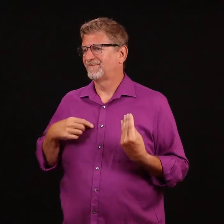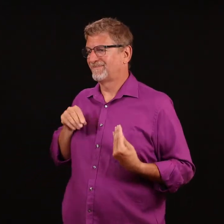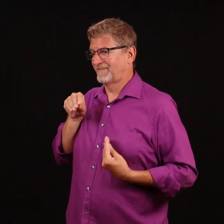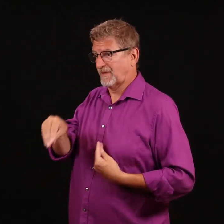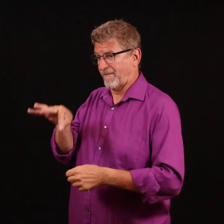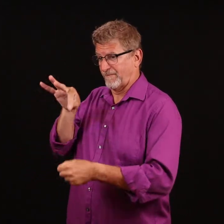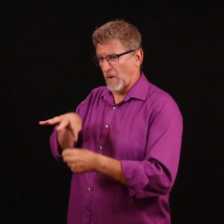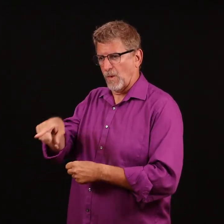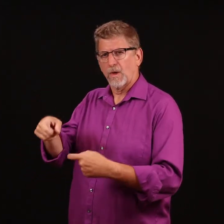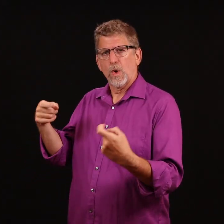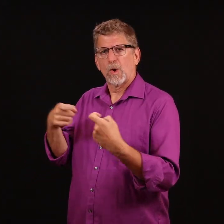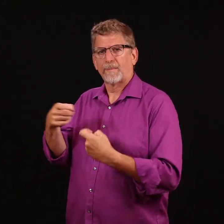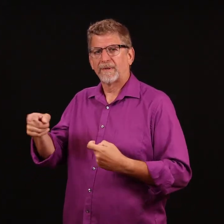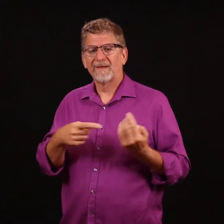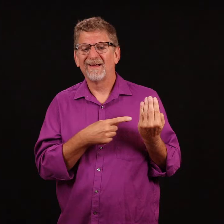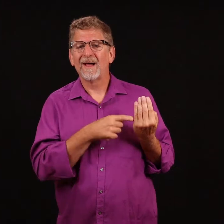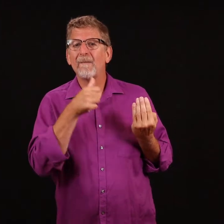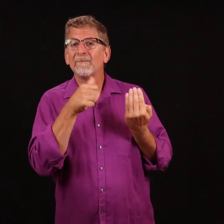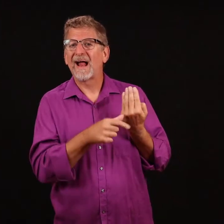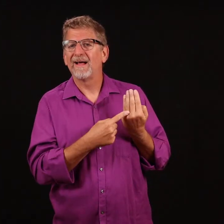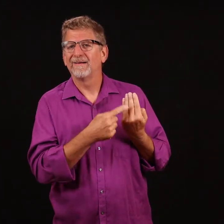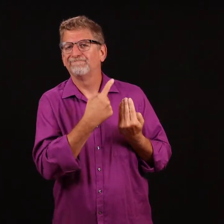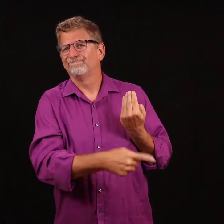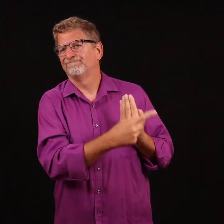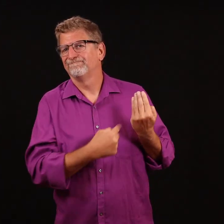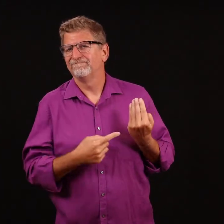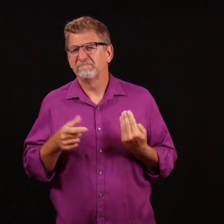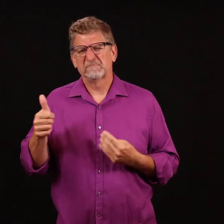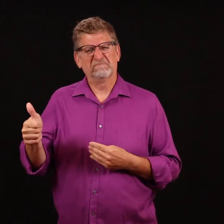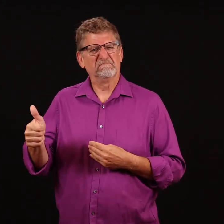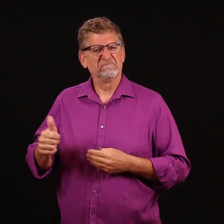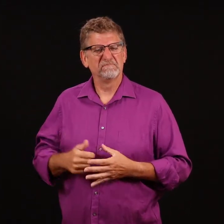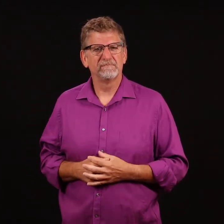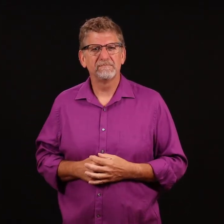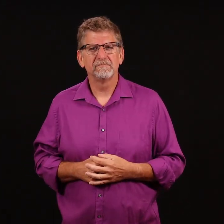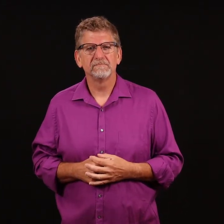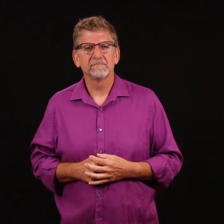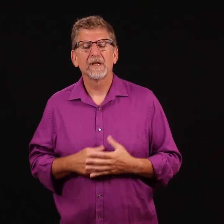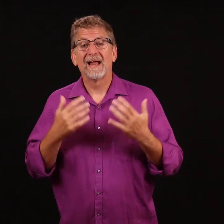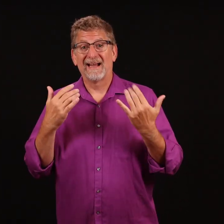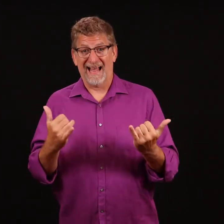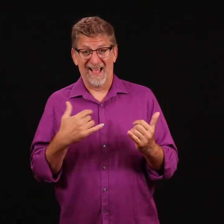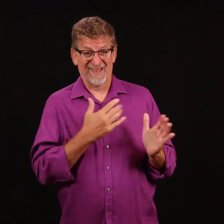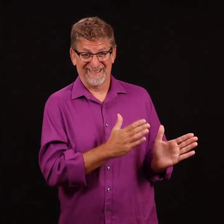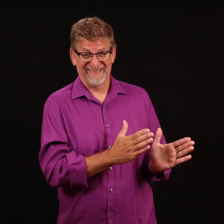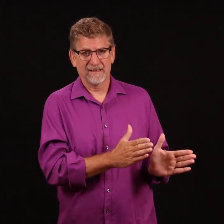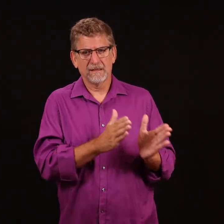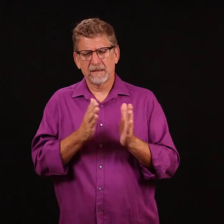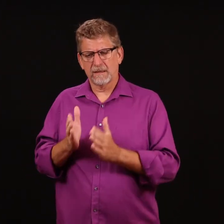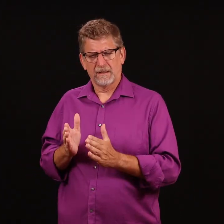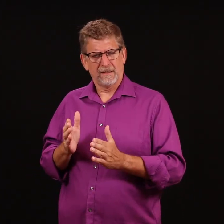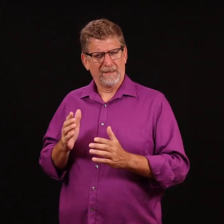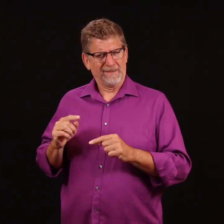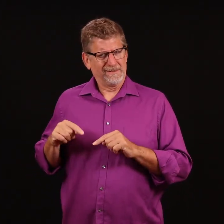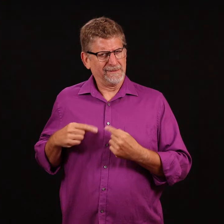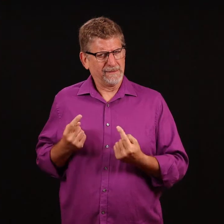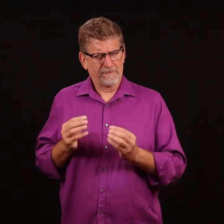So, because the voter voted in person, their absentee ballot is null. Now, let's shift topics.